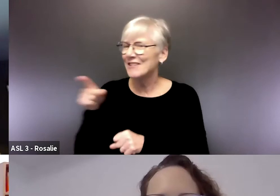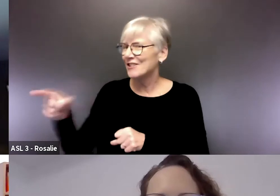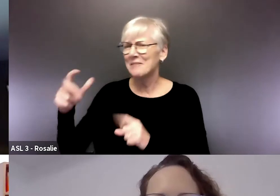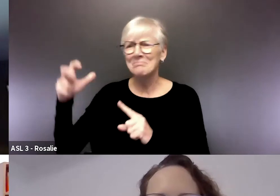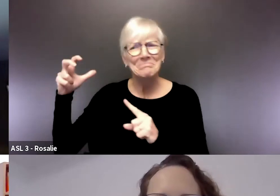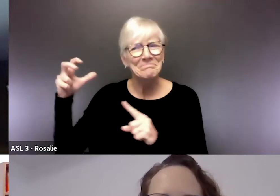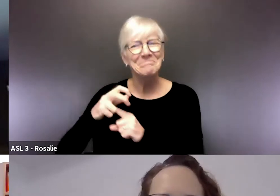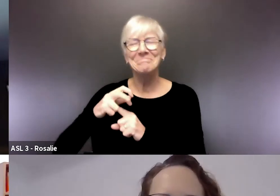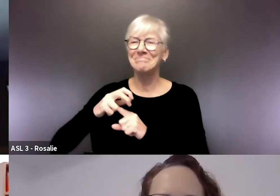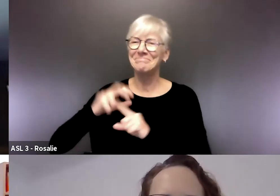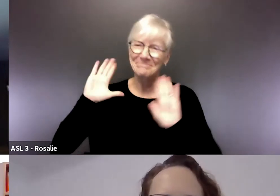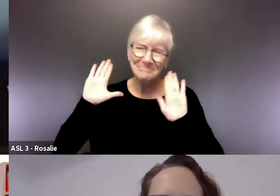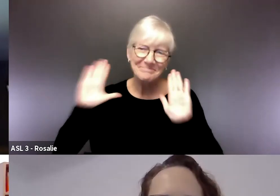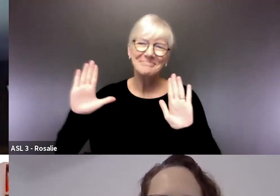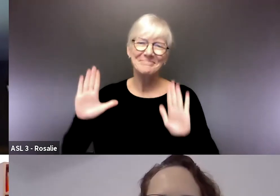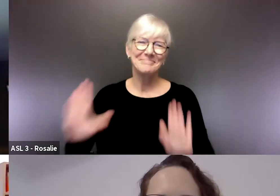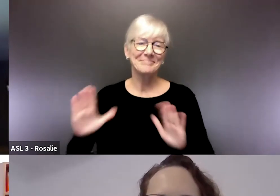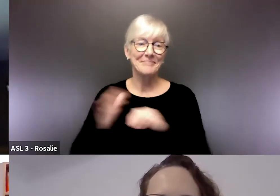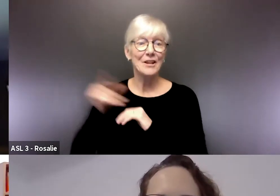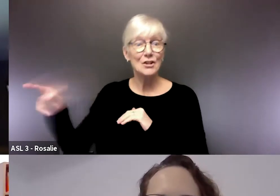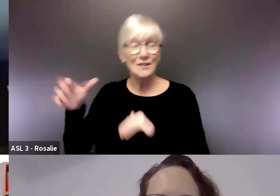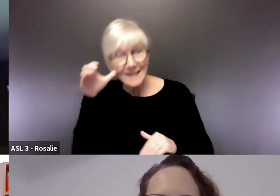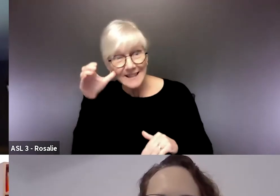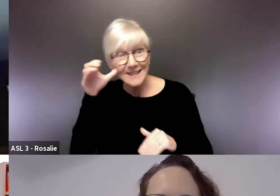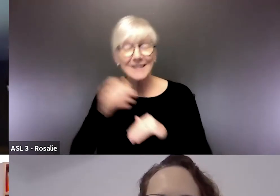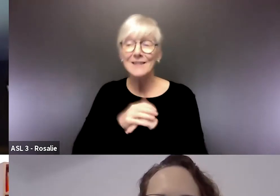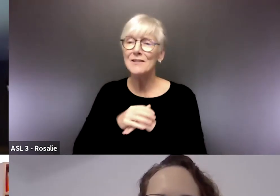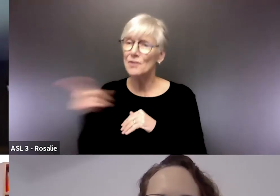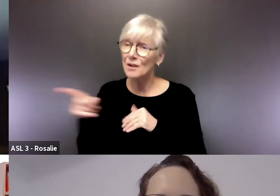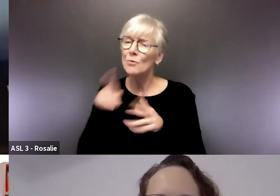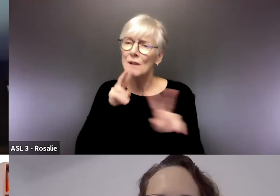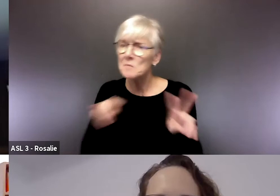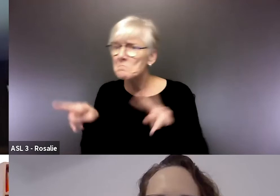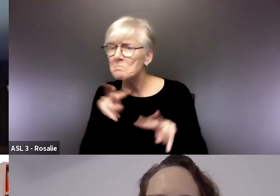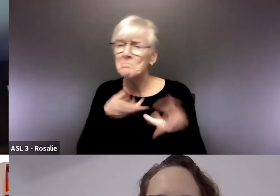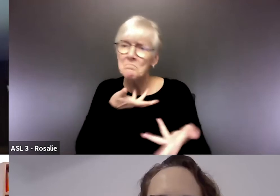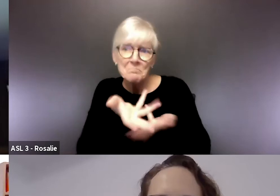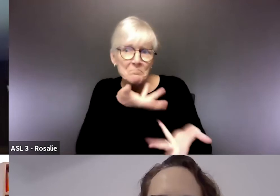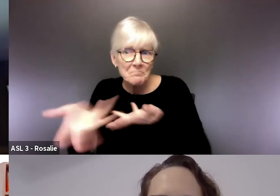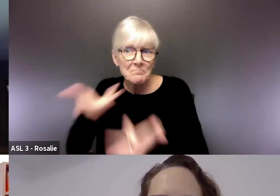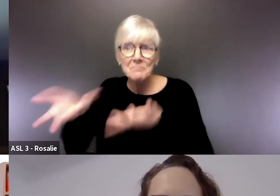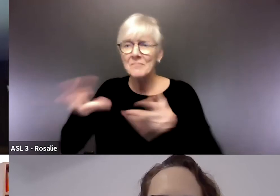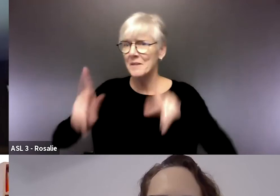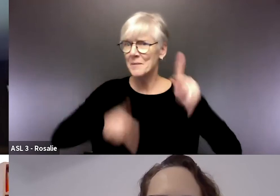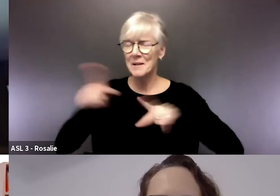because she really listens to the people that she's working with. She has a great respect for